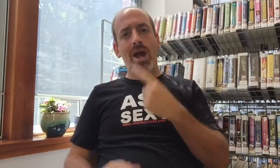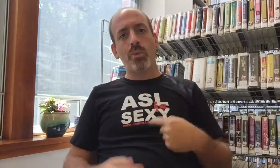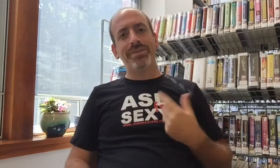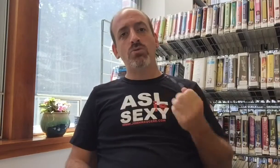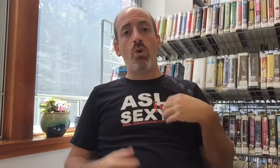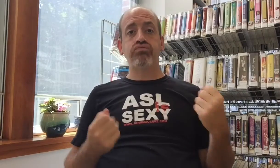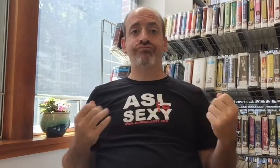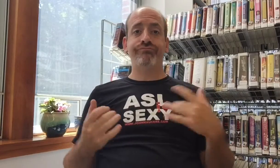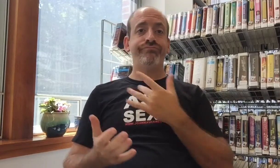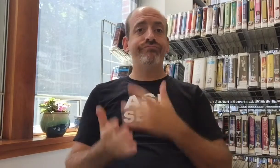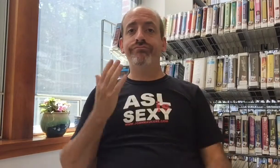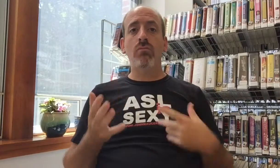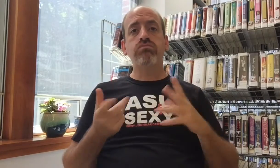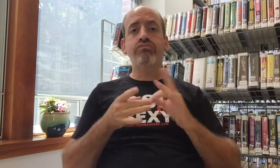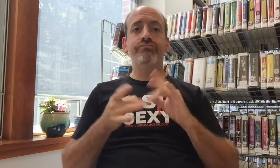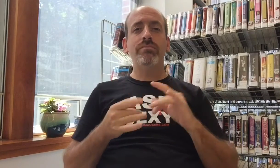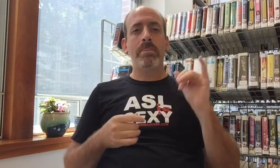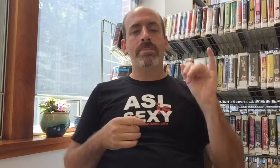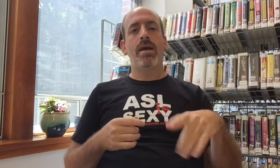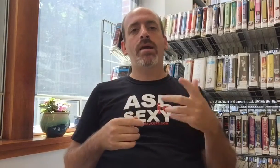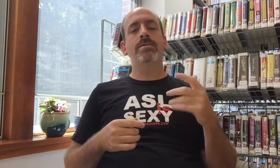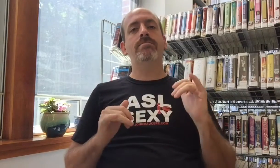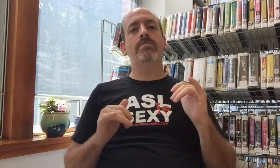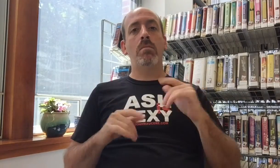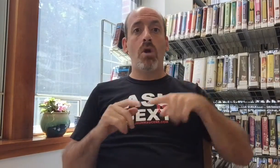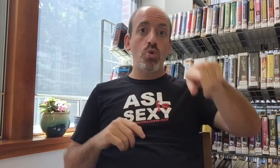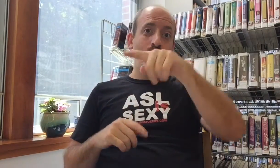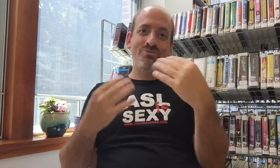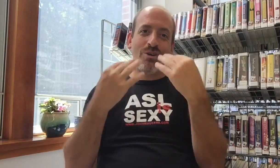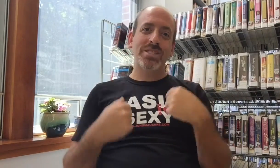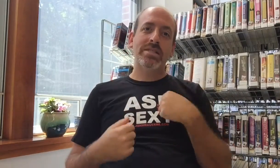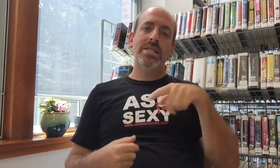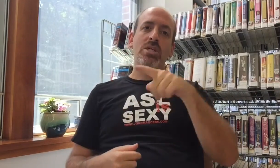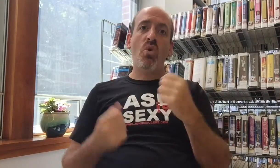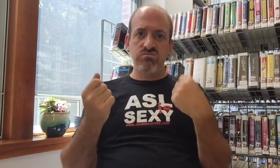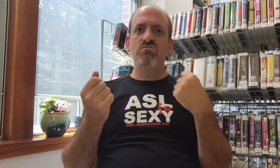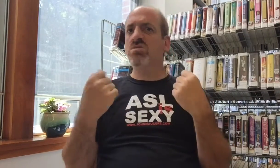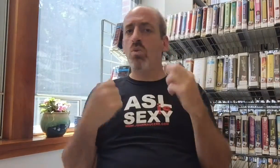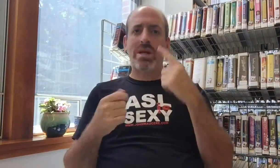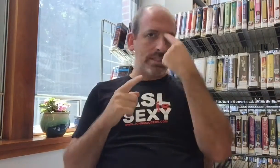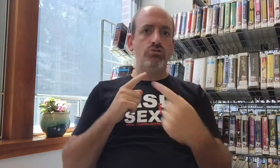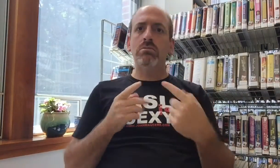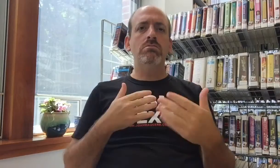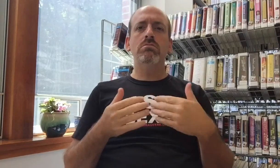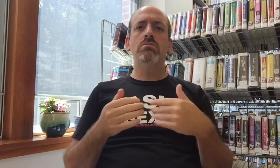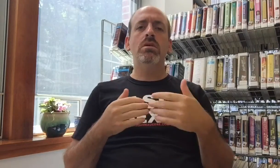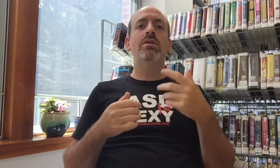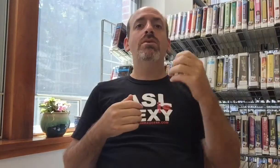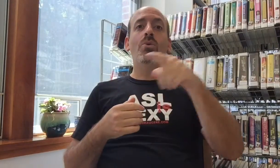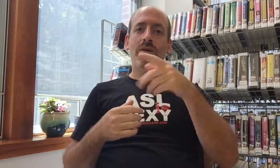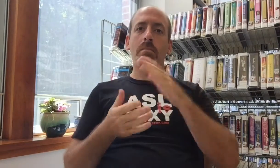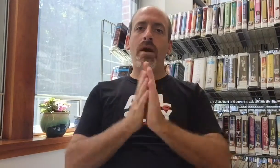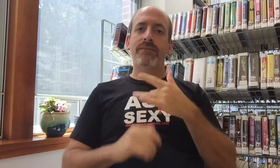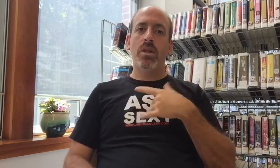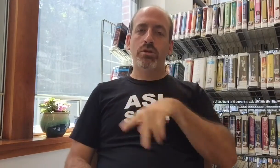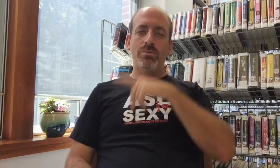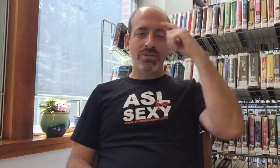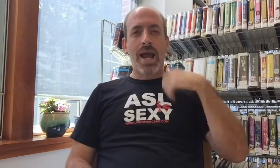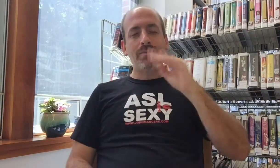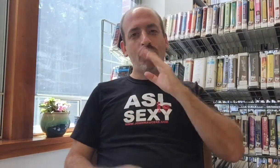When they comment, they seem to be doing them without any remorses. In meantime, they know they are getting some attentions from people out there. At times, whenever you agree or disagree with trolls, you are actually becoming involved in any dialogues.